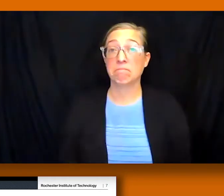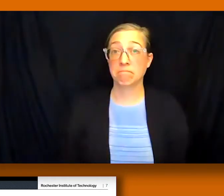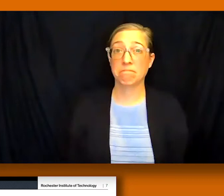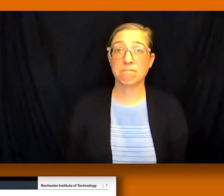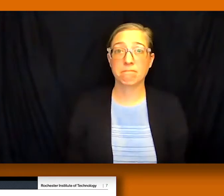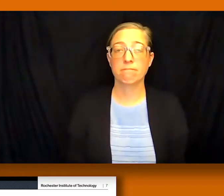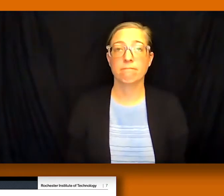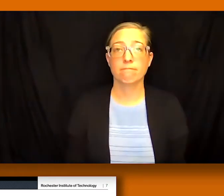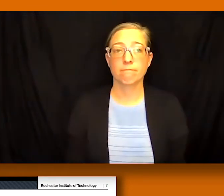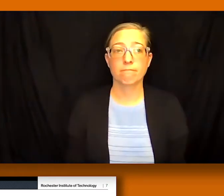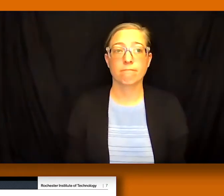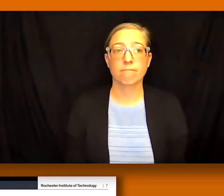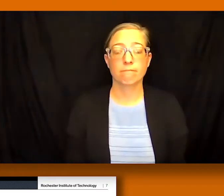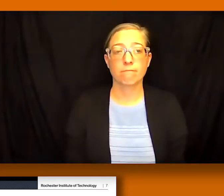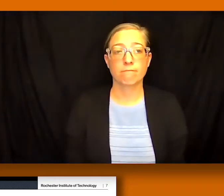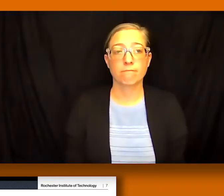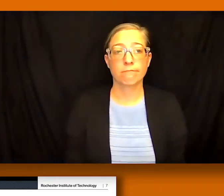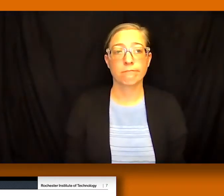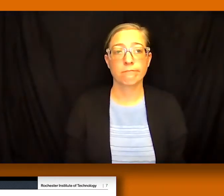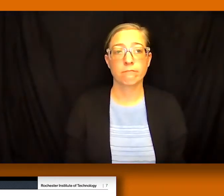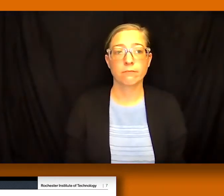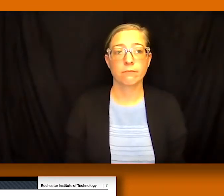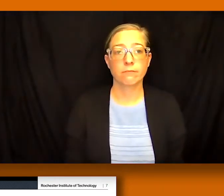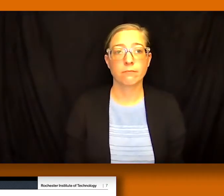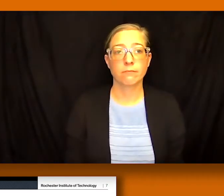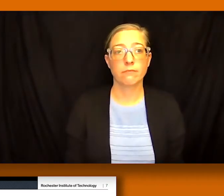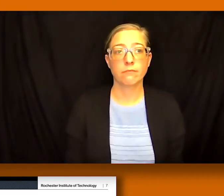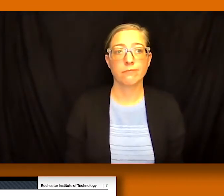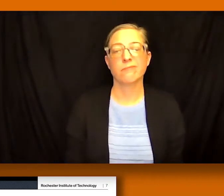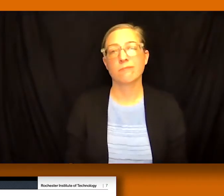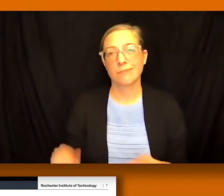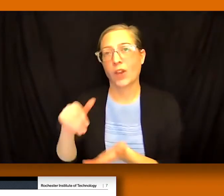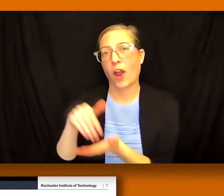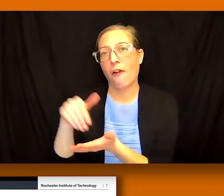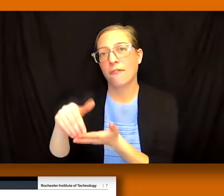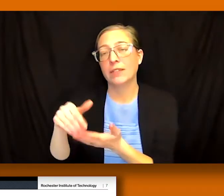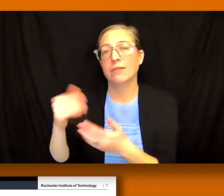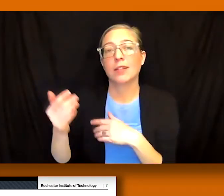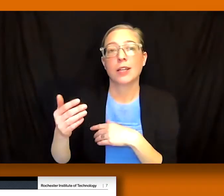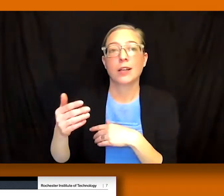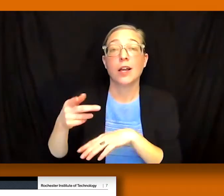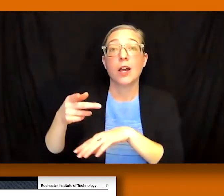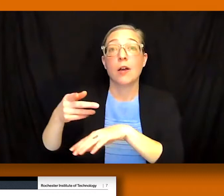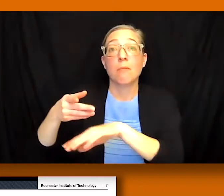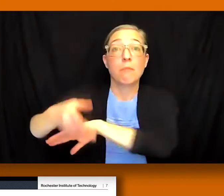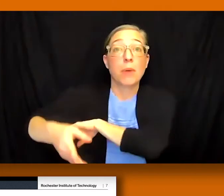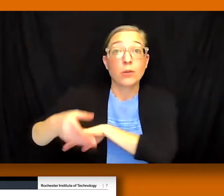A lot of the times, these are post-doctoral researchers, students,